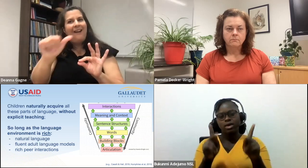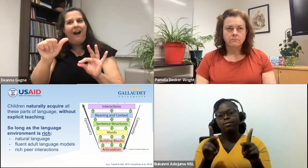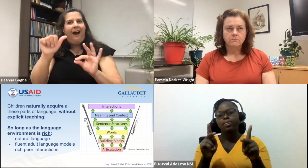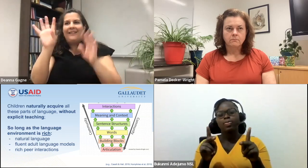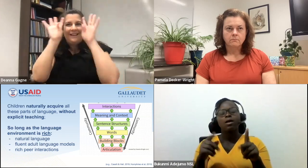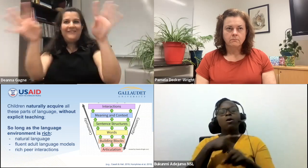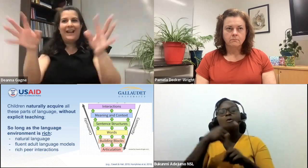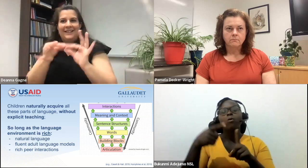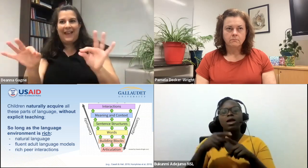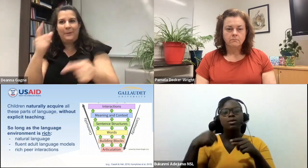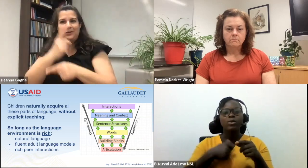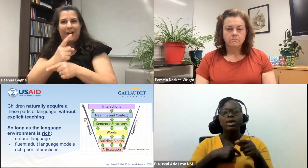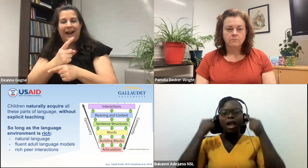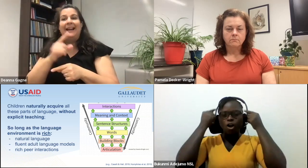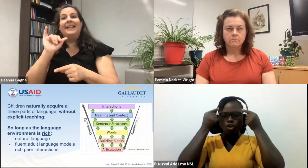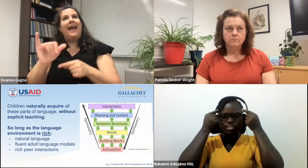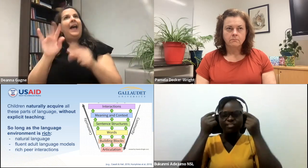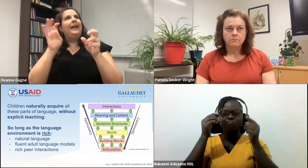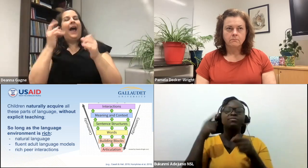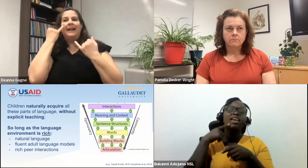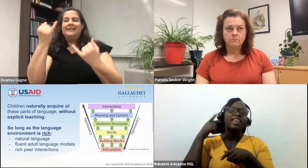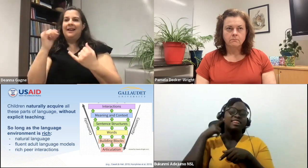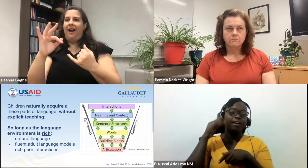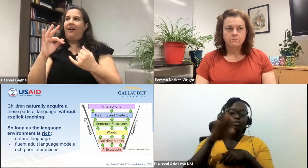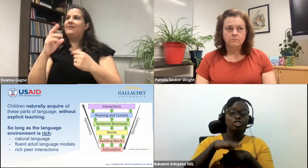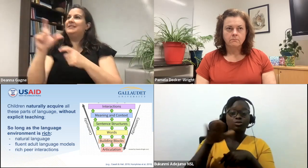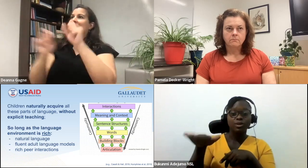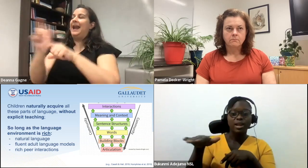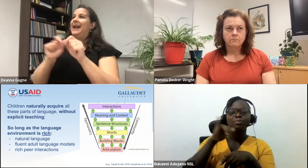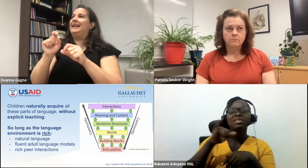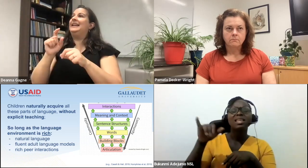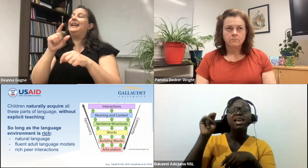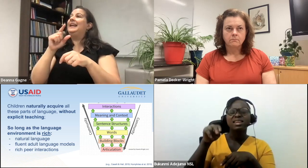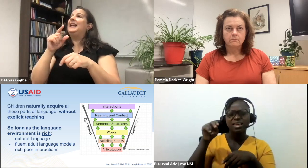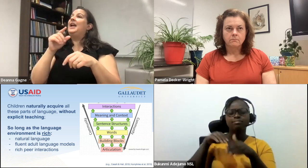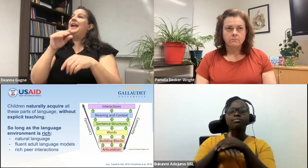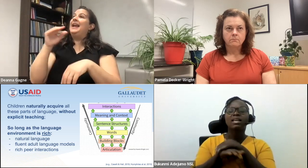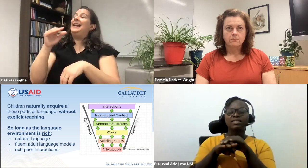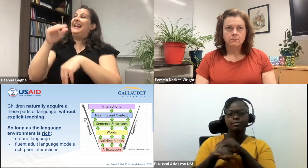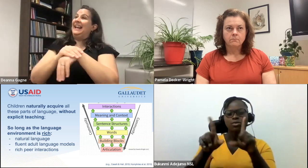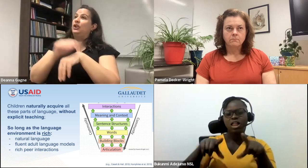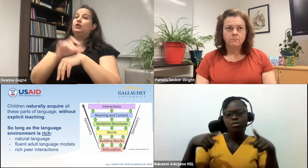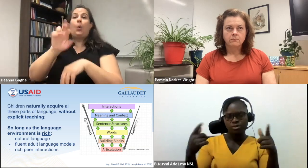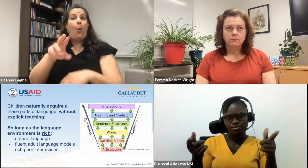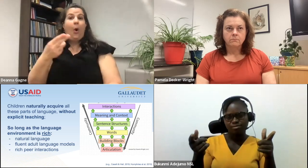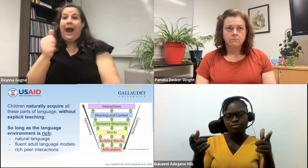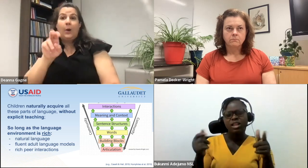they need a natural language, not an artificial language that's been. I intentionally created.